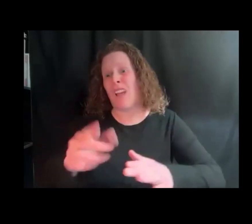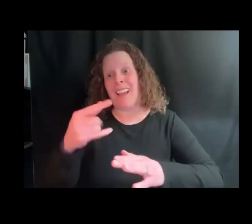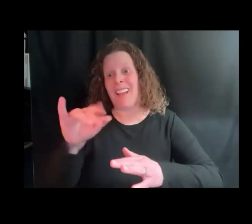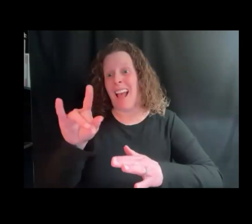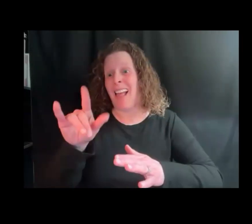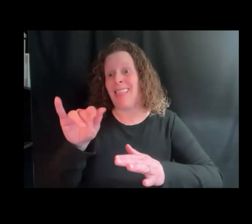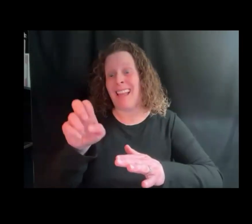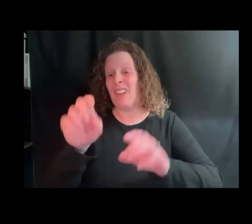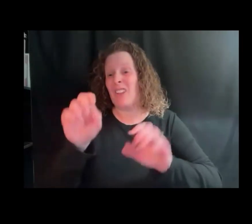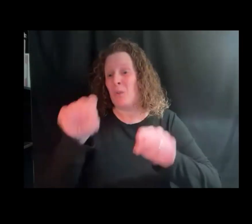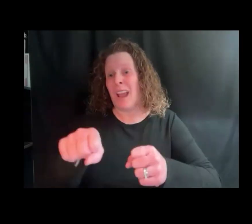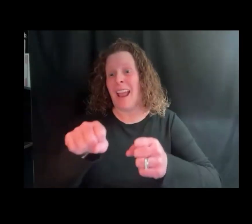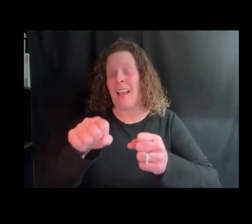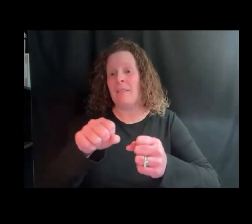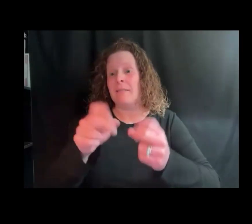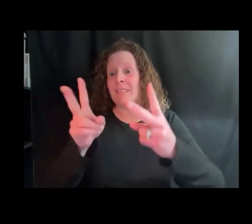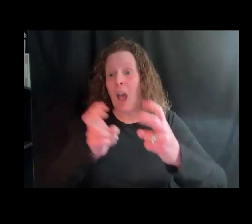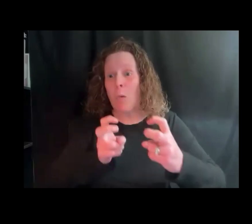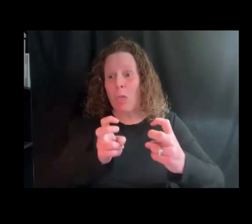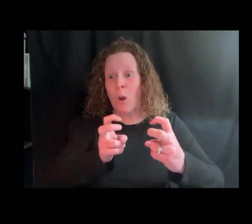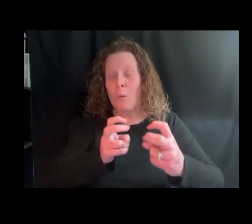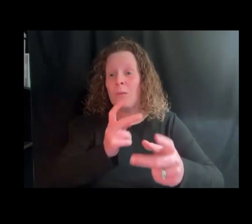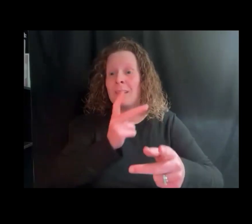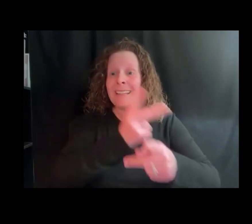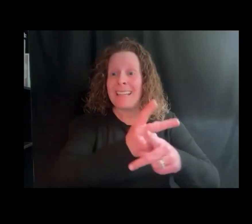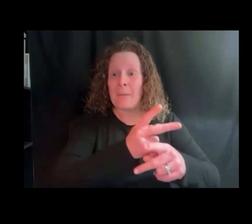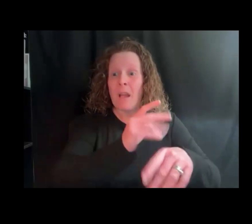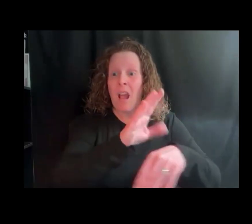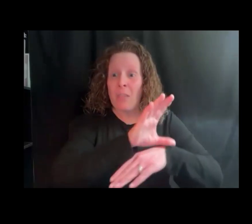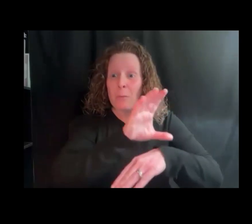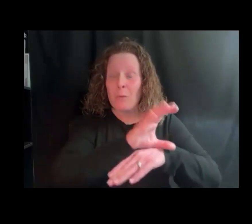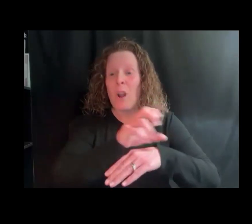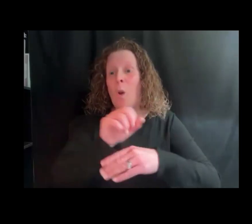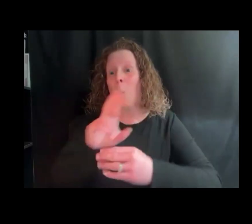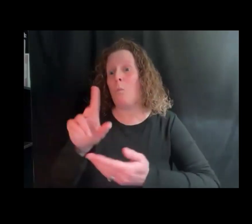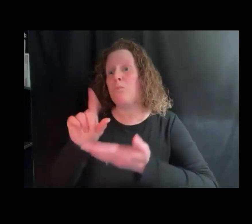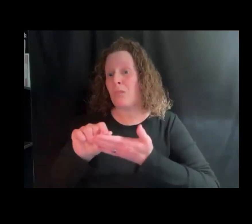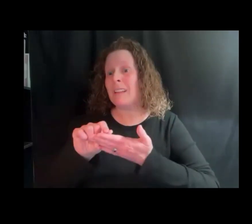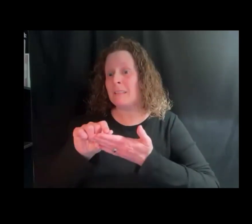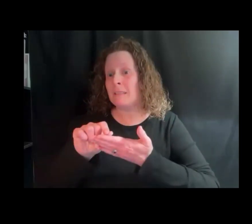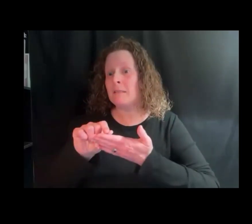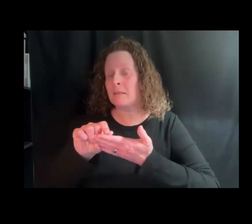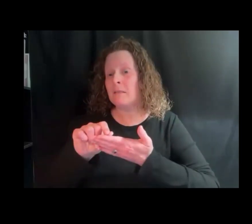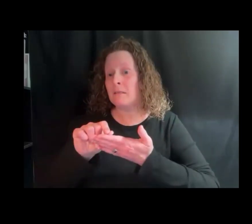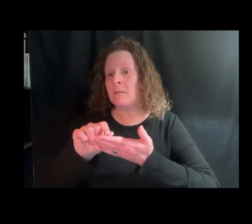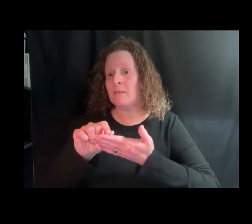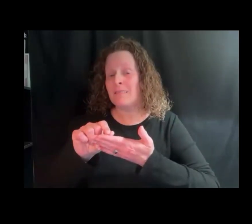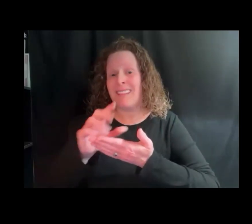the classroom when they're doing their job. The guidelines are really cool. You can go to this link you can download these